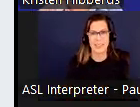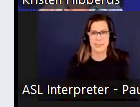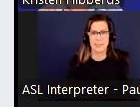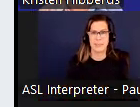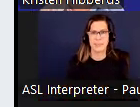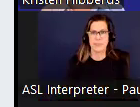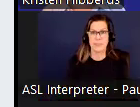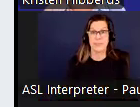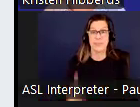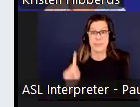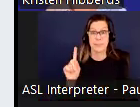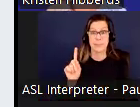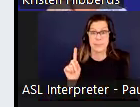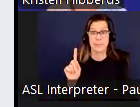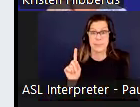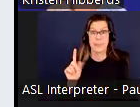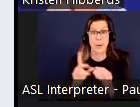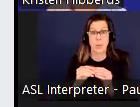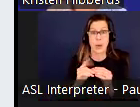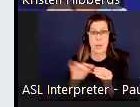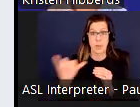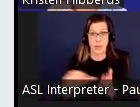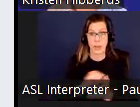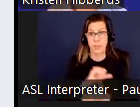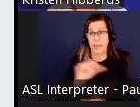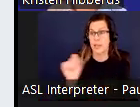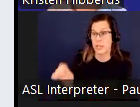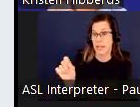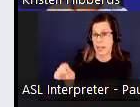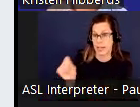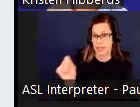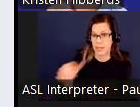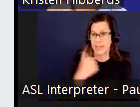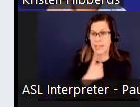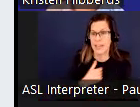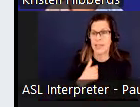And then one more on that page, sorry, I guess it put my hand down.